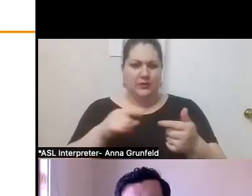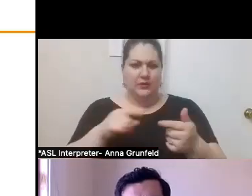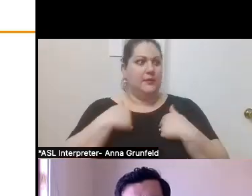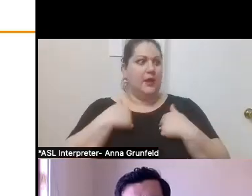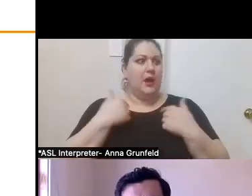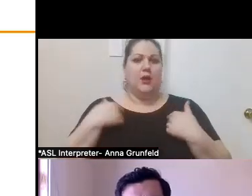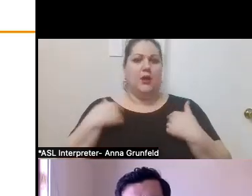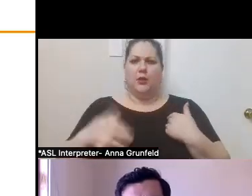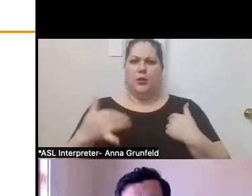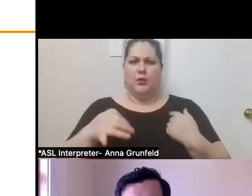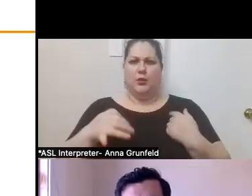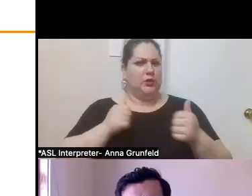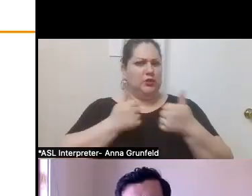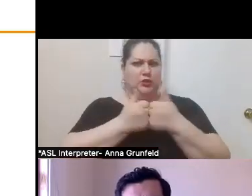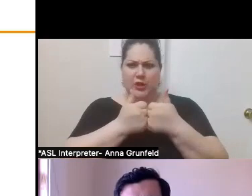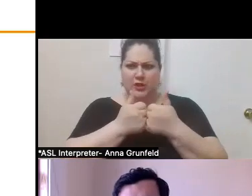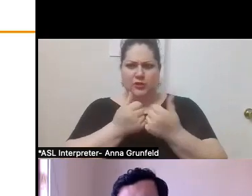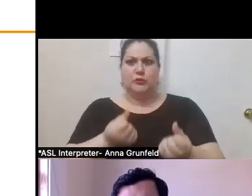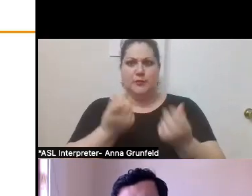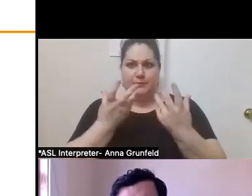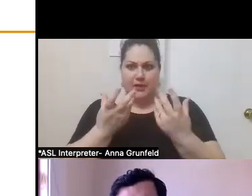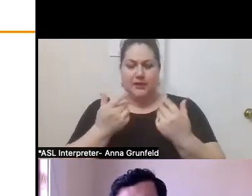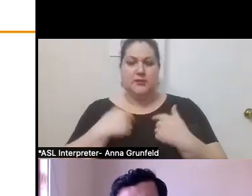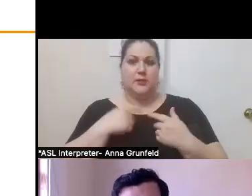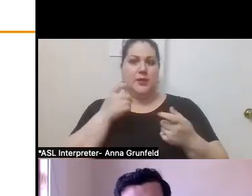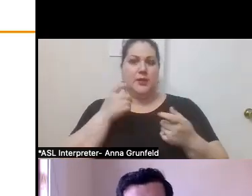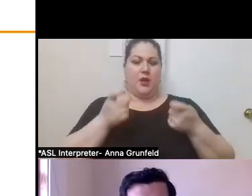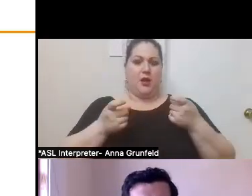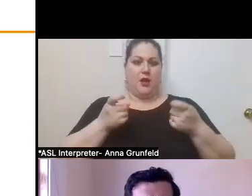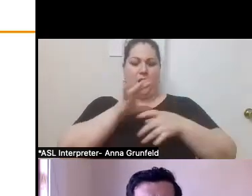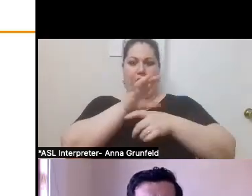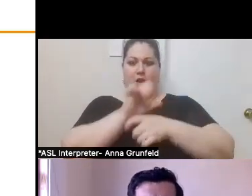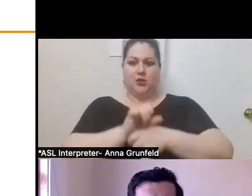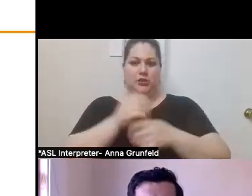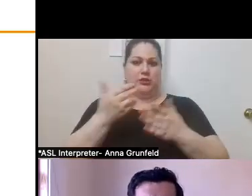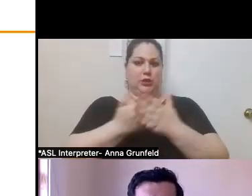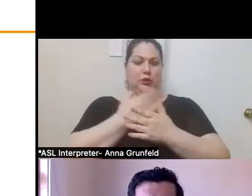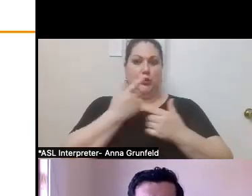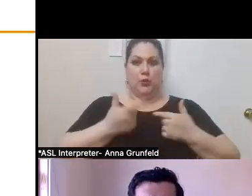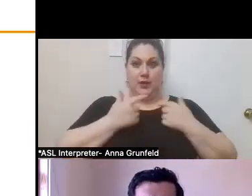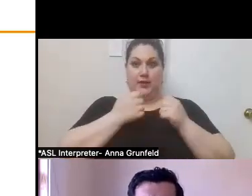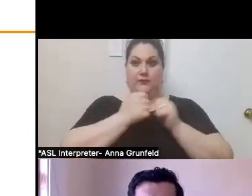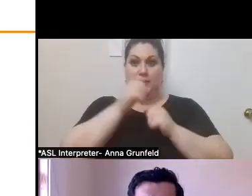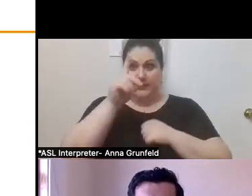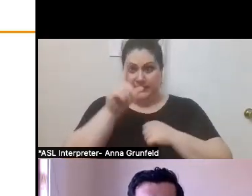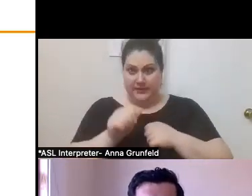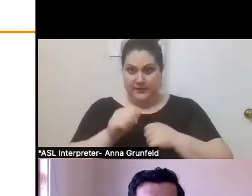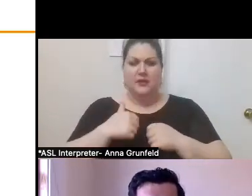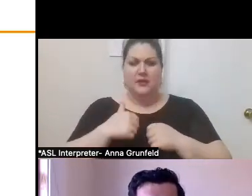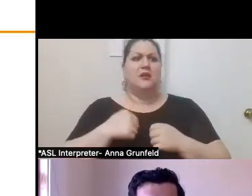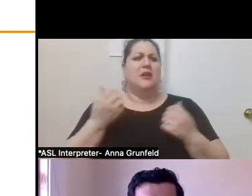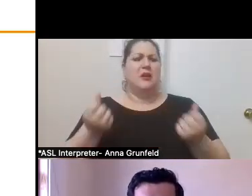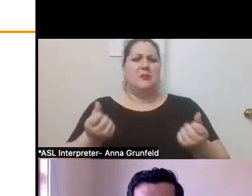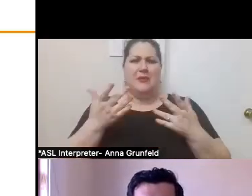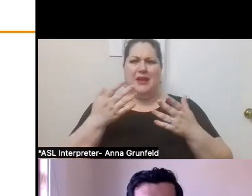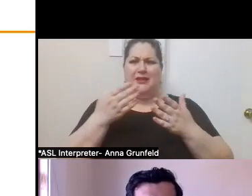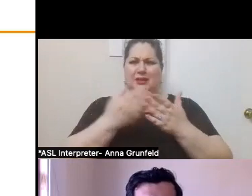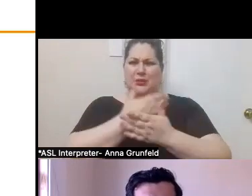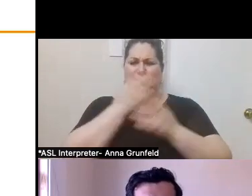First off, I was adjusting to a new life with disability. And a lot of new symptoms and cognitive limitations. So.